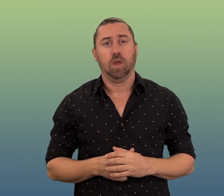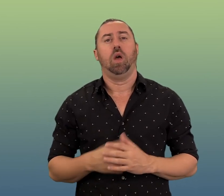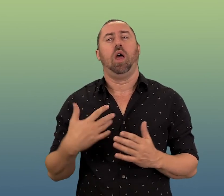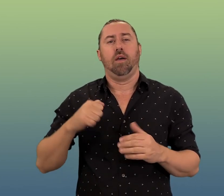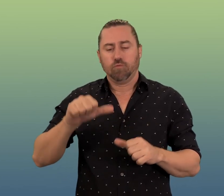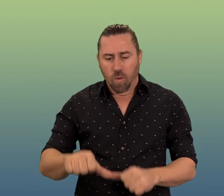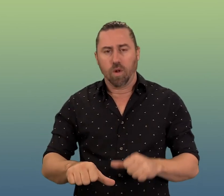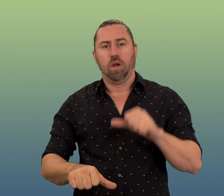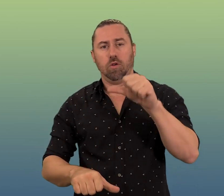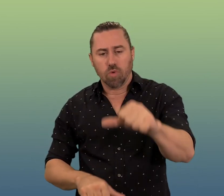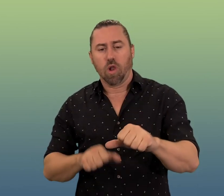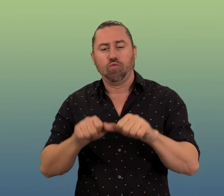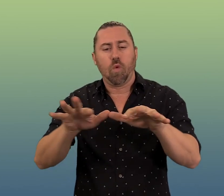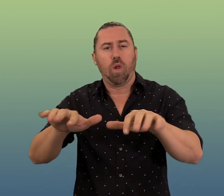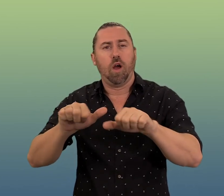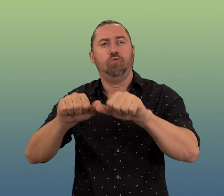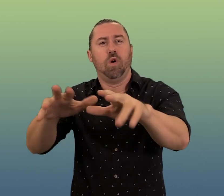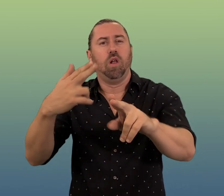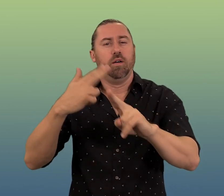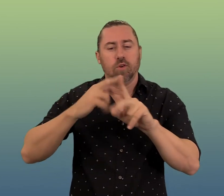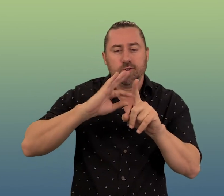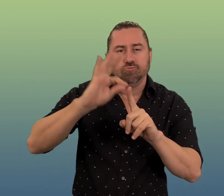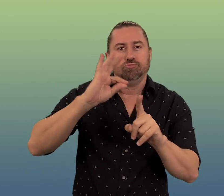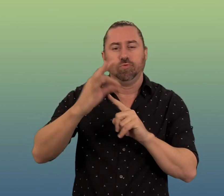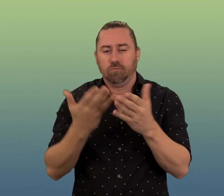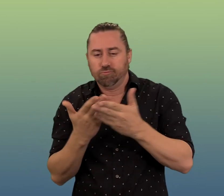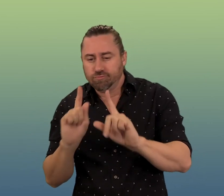Staged rollout of new and improved products and services.